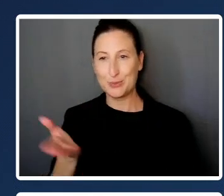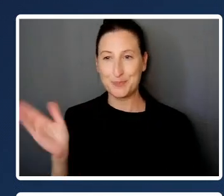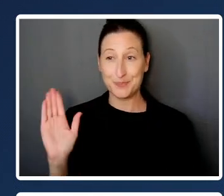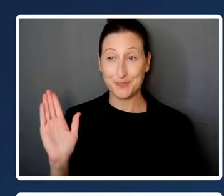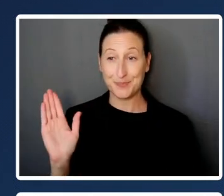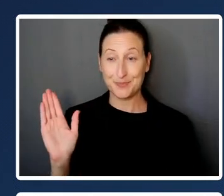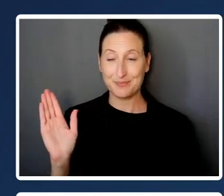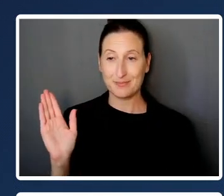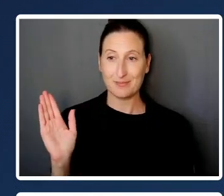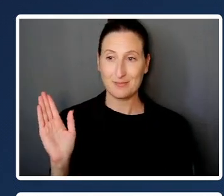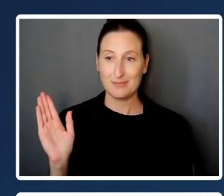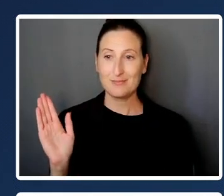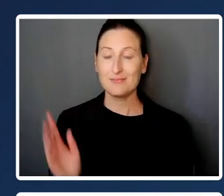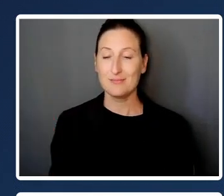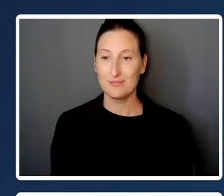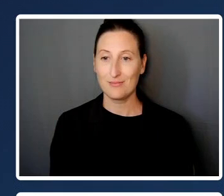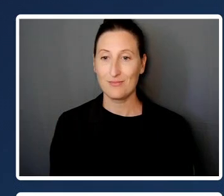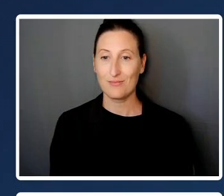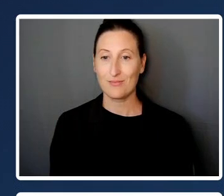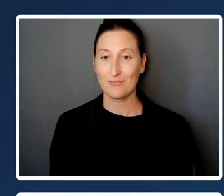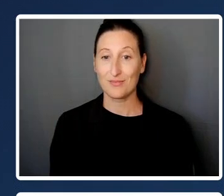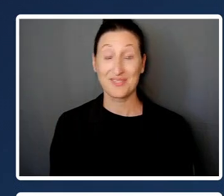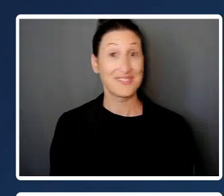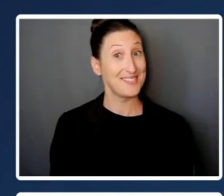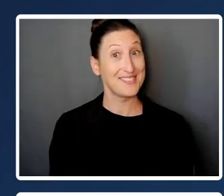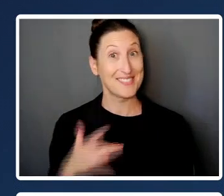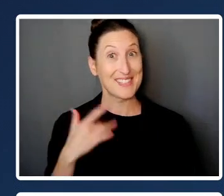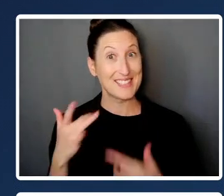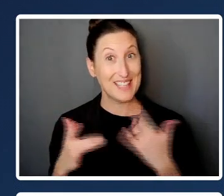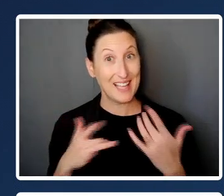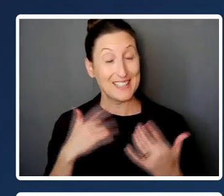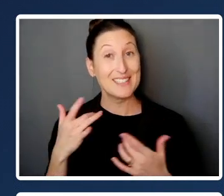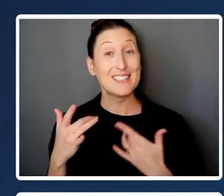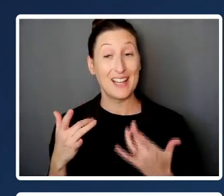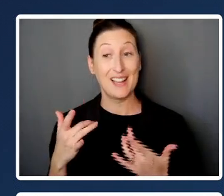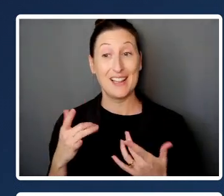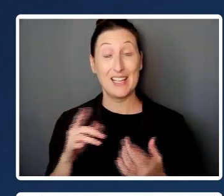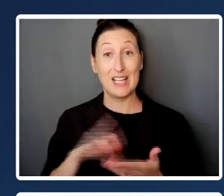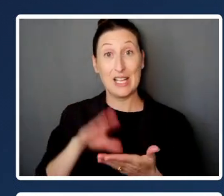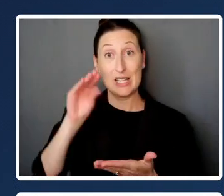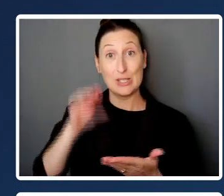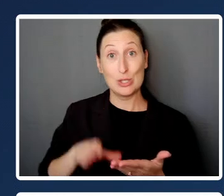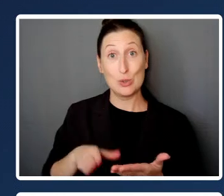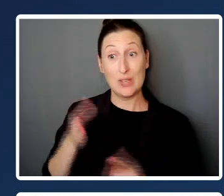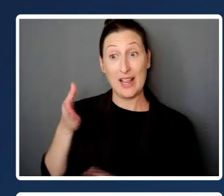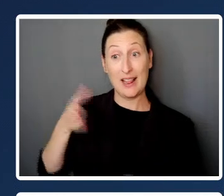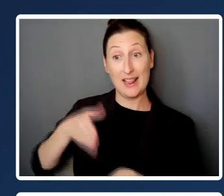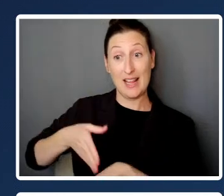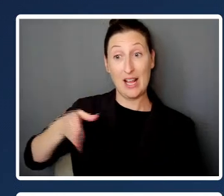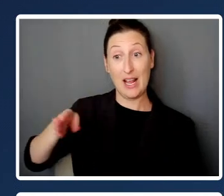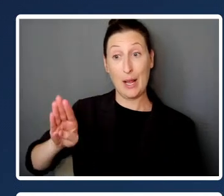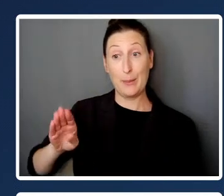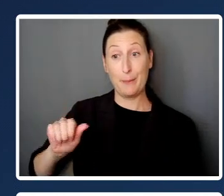go to the student who was at Ballou, his high school graduation a couple of weeks ago. He is